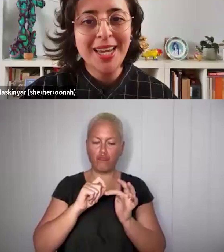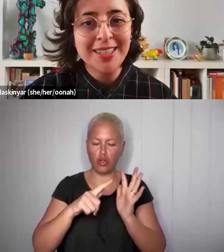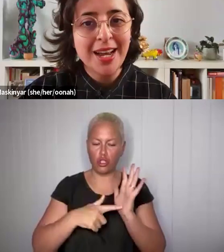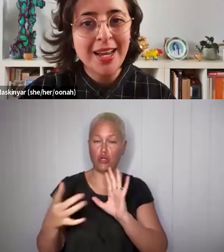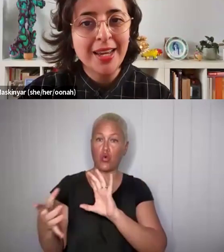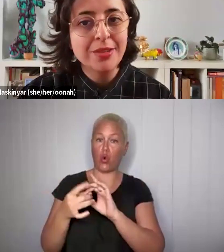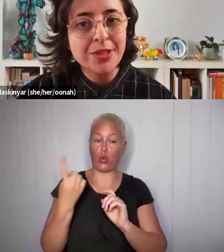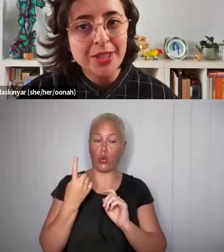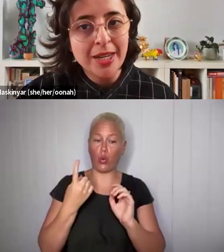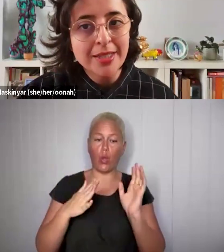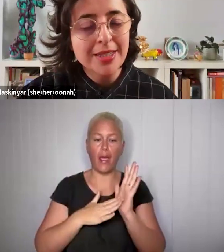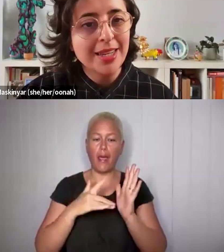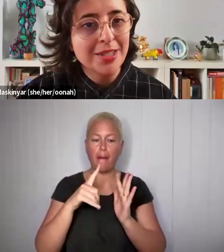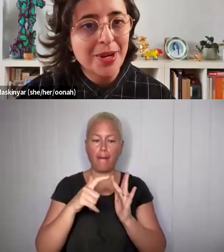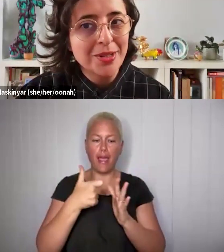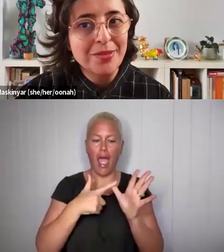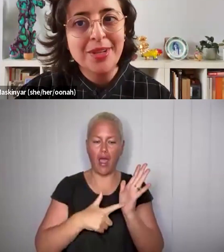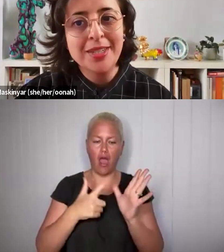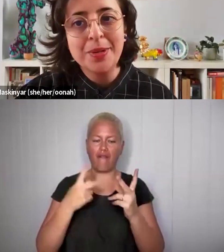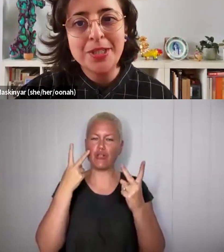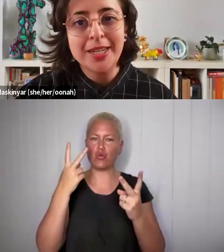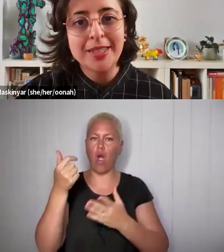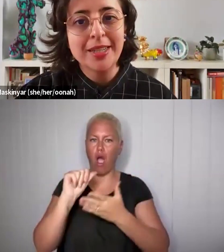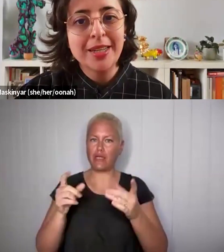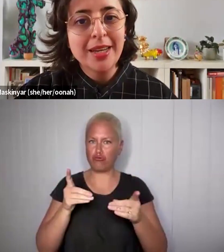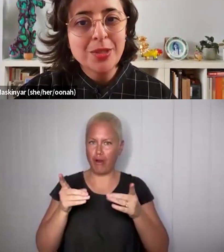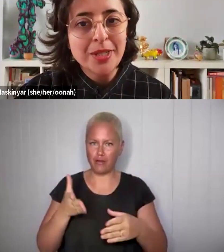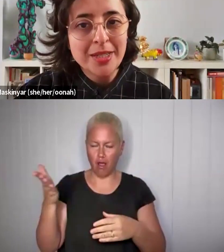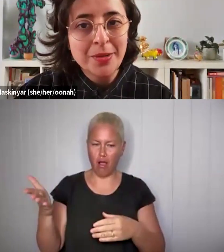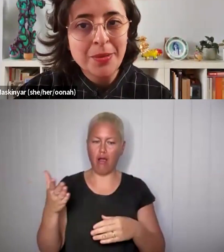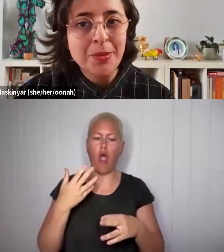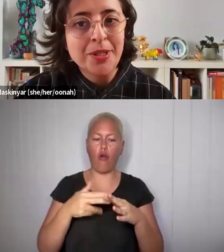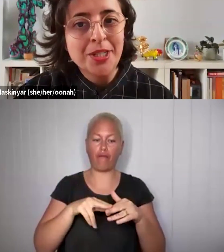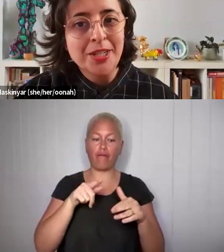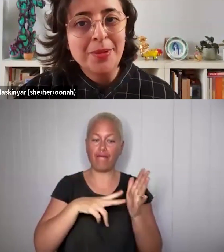I am Tahmina Maskinyar, project manager for the Venice Biennale project. Joining me on screen is Mikala Tai, head of visual arts and director of the Venice project, as well as Niwa Mburuja,